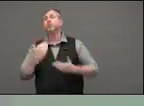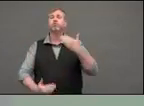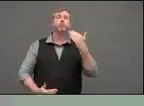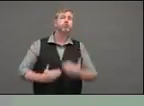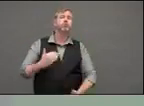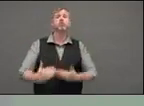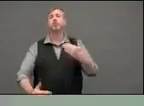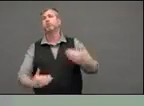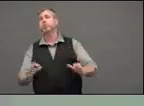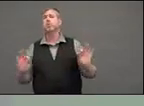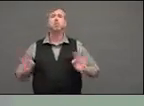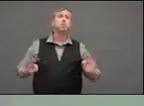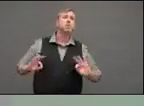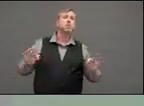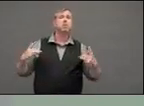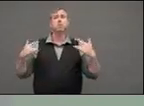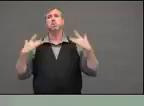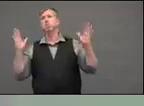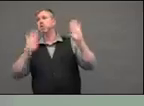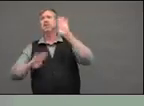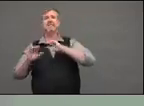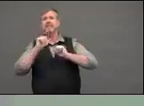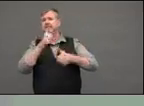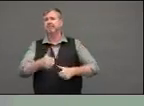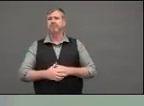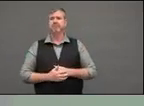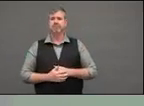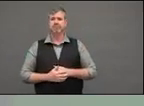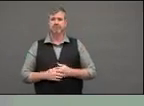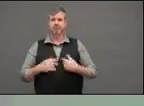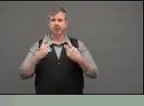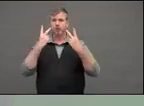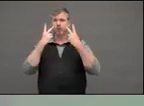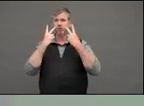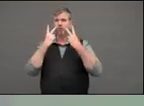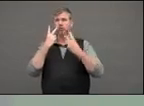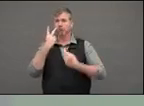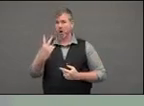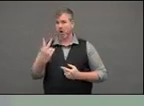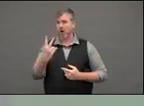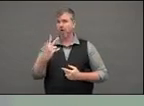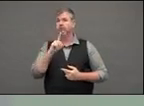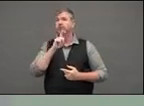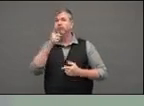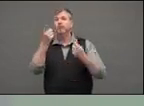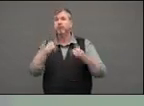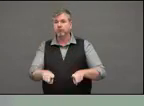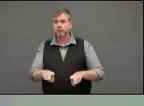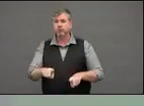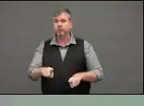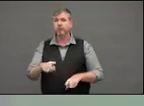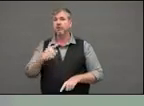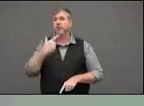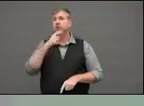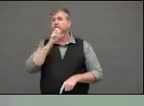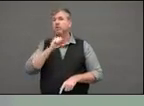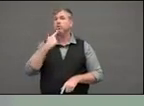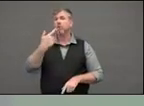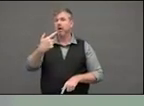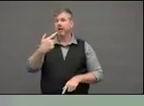seen a case of a 21 year old who actually passed away due to COVID-19 and it's actually very important for us to